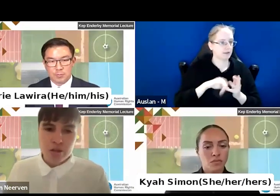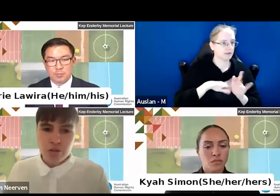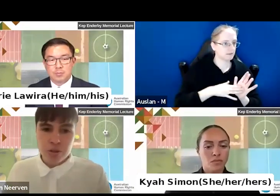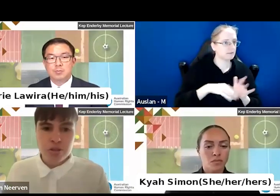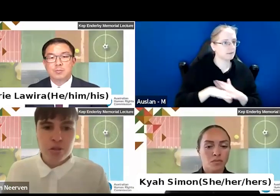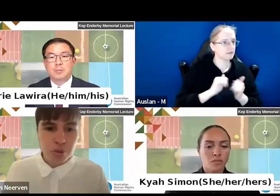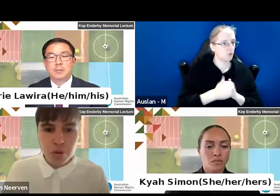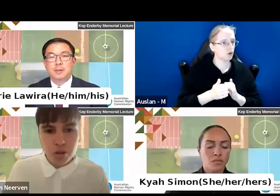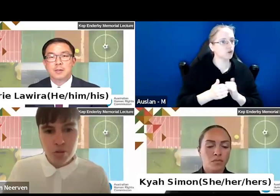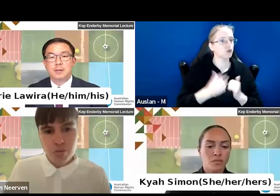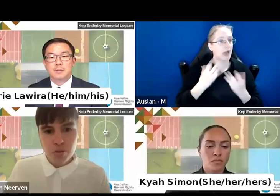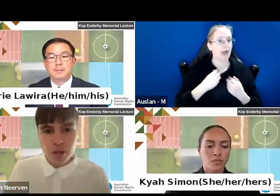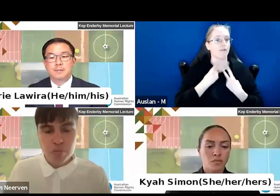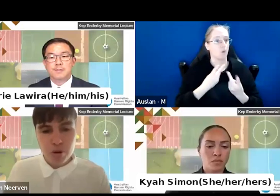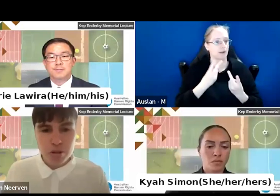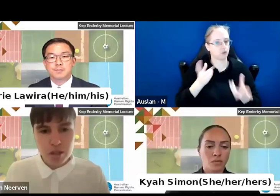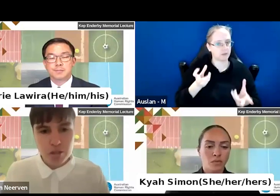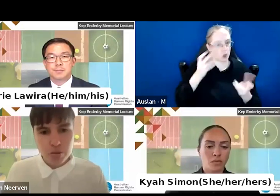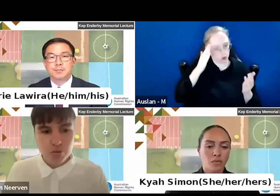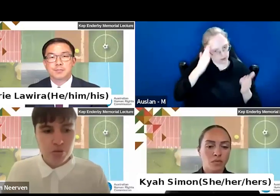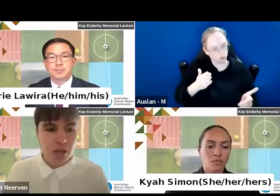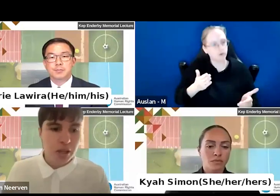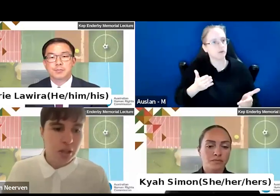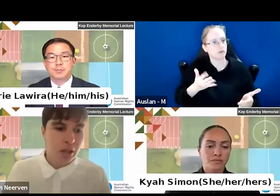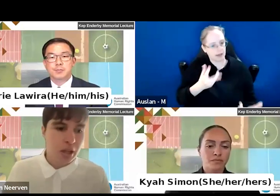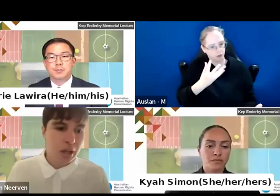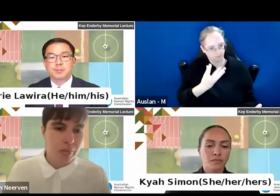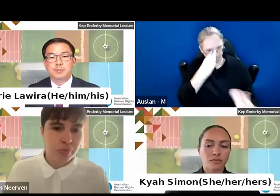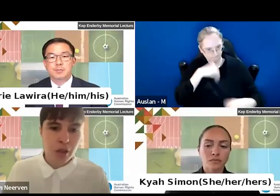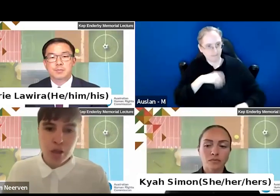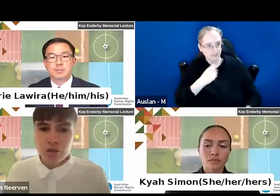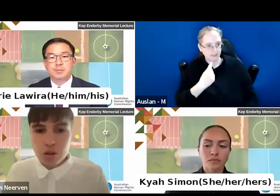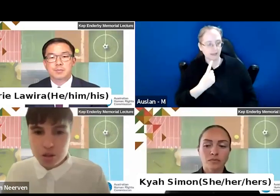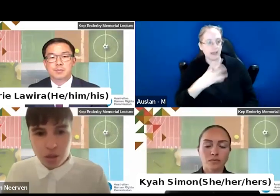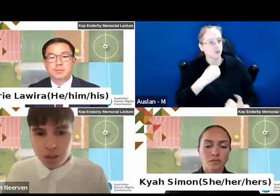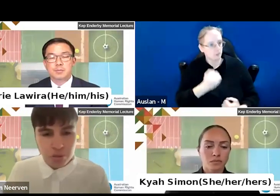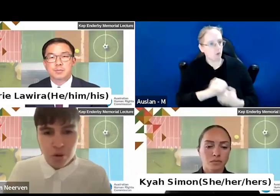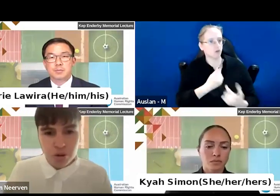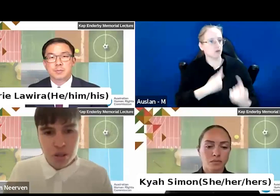and to be supported through that process of truth telling stories are really important.